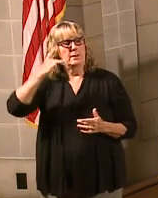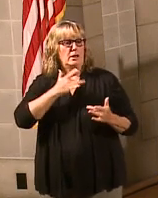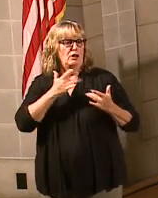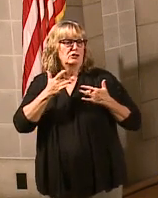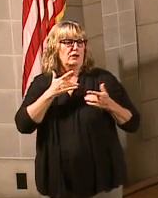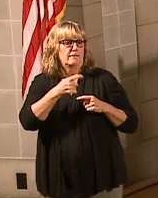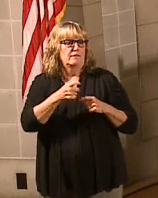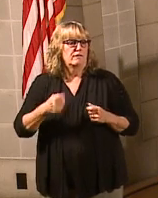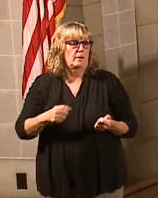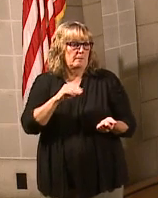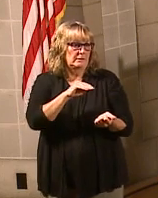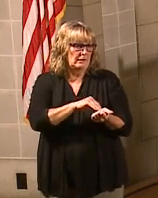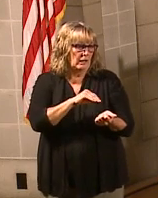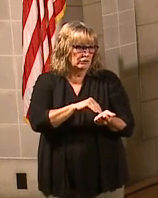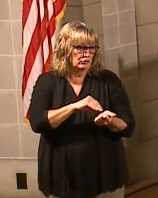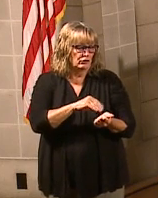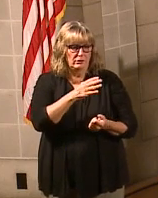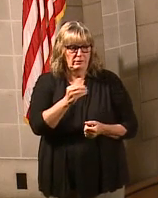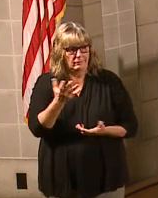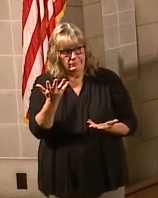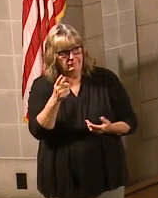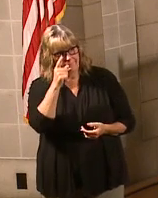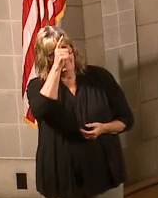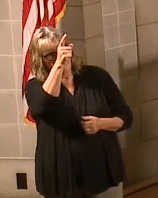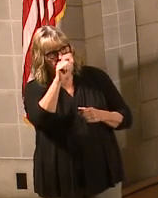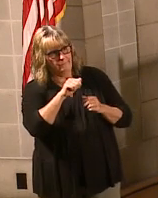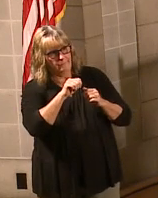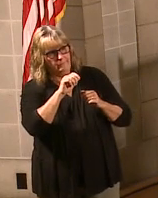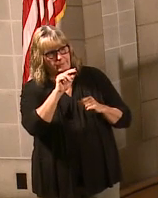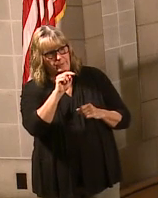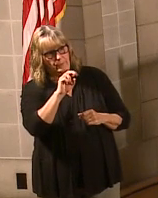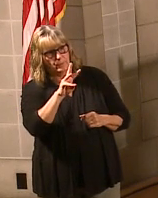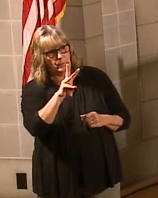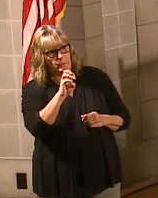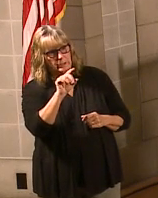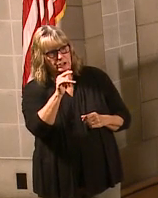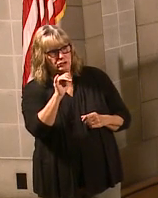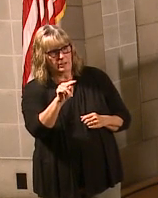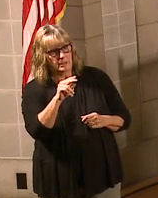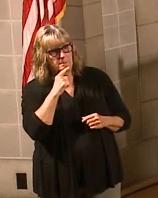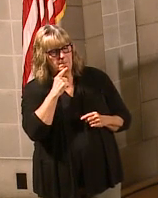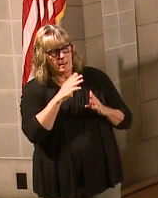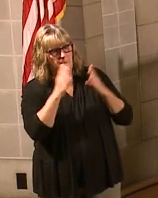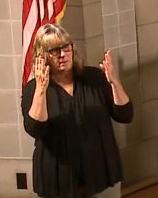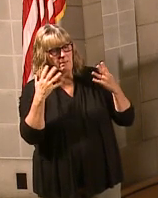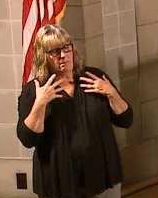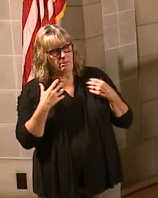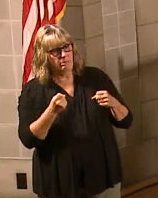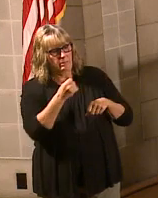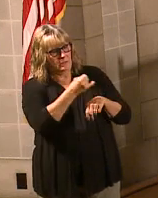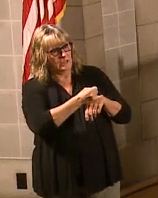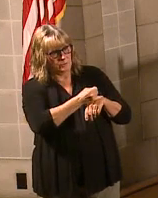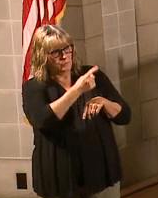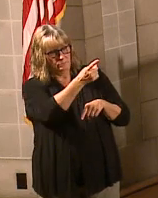SPECIFICALLY DEFINE THE HARM FOR KIDS WEARING MASKS. THESE ARE JUST SOME OF THE CONCERNS THAT DOCTORS HAVE AND